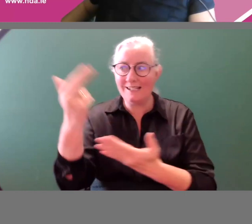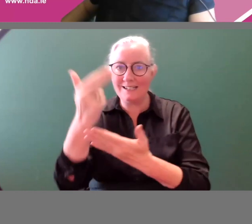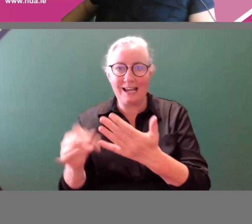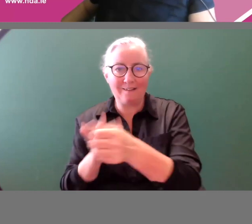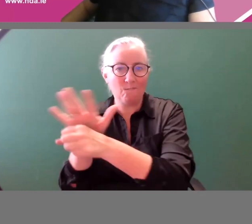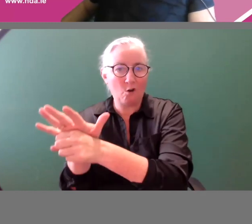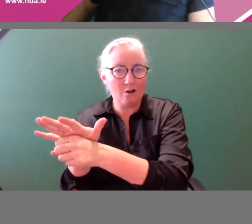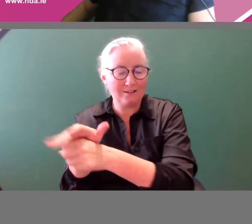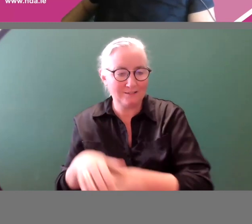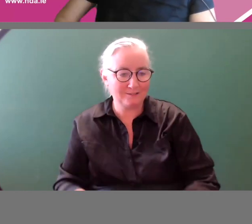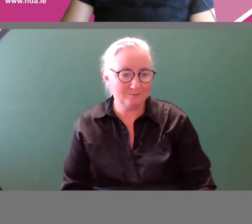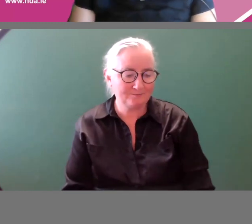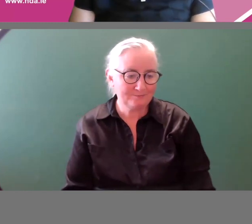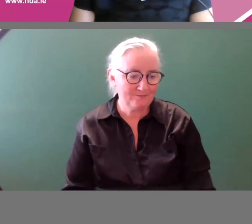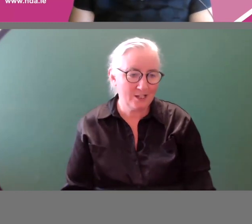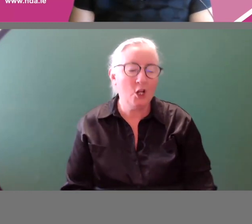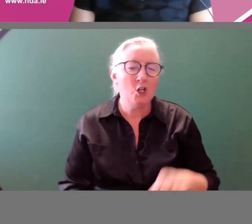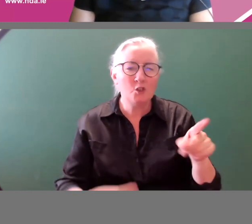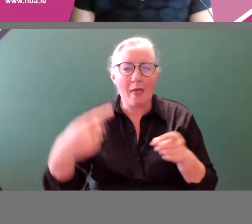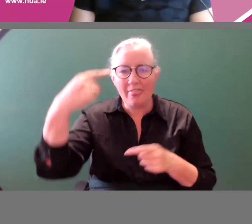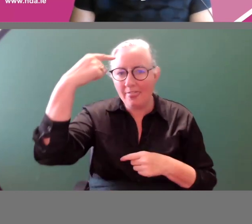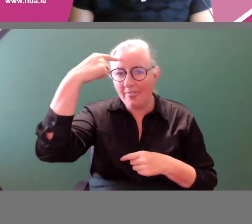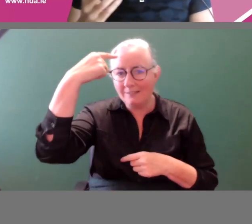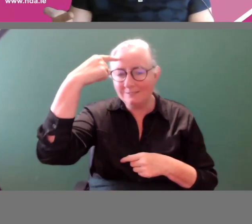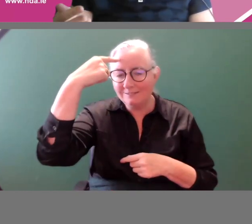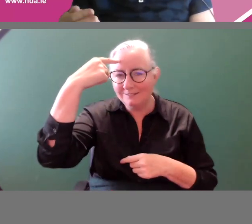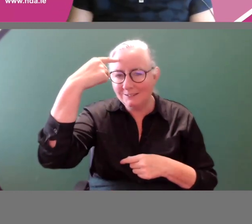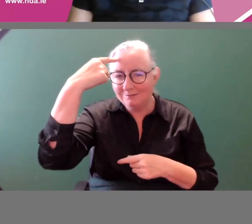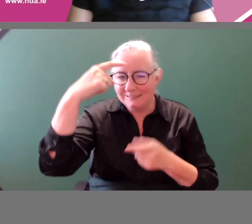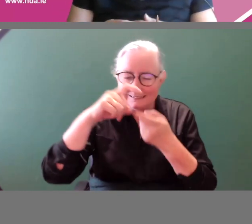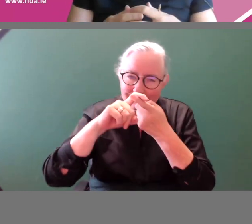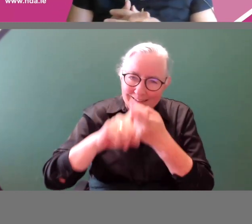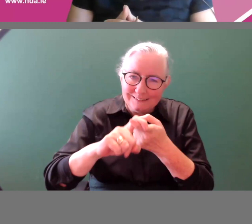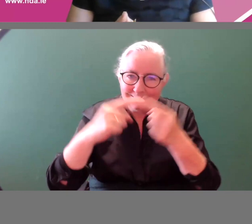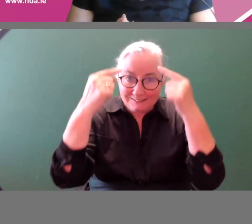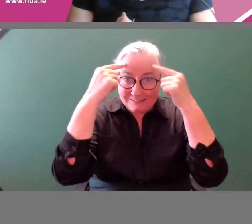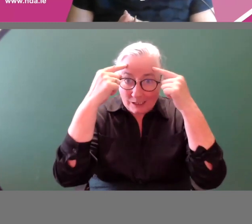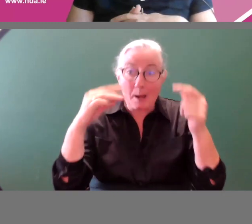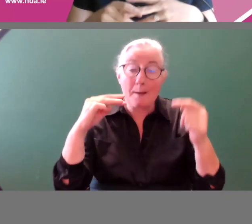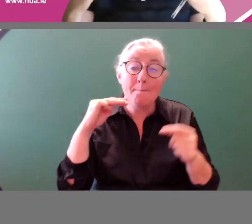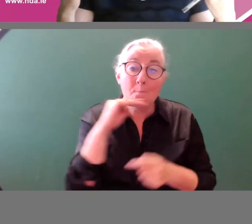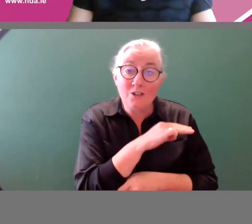I think this mind set, it's something that's really critical when we think about the design